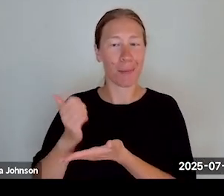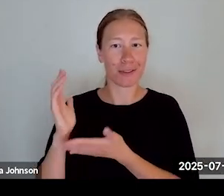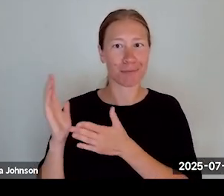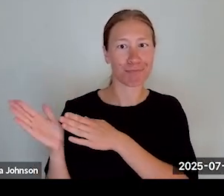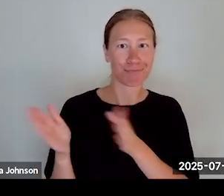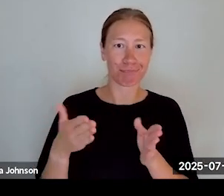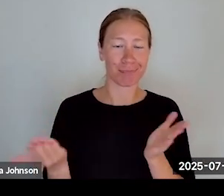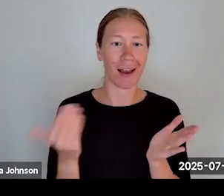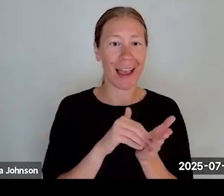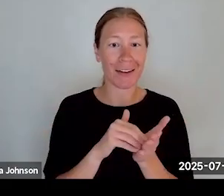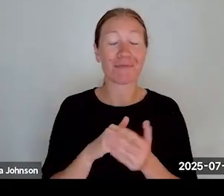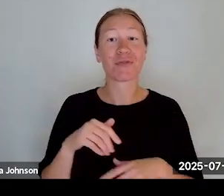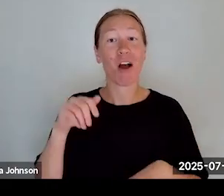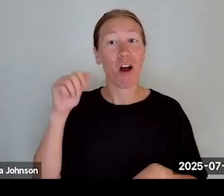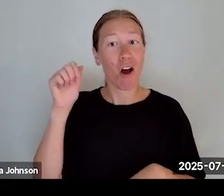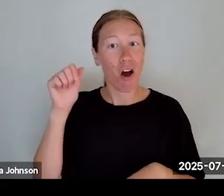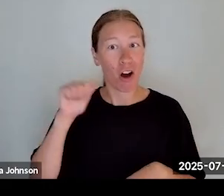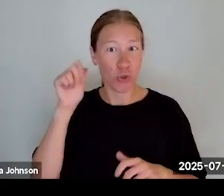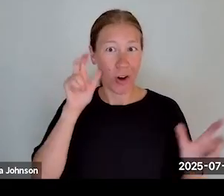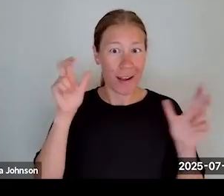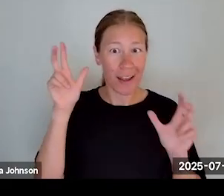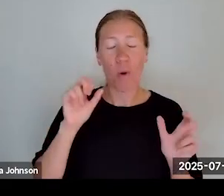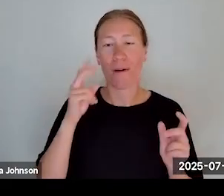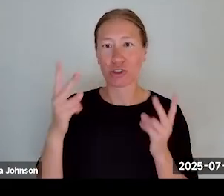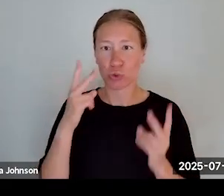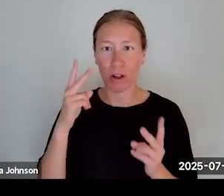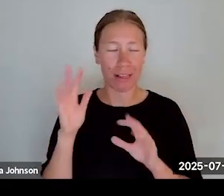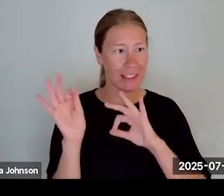minimizing or removing non-essential job tasks,